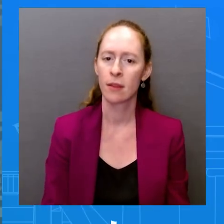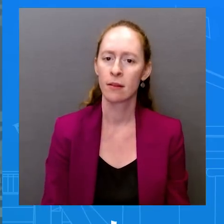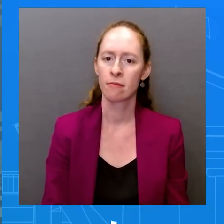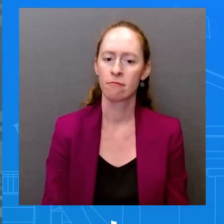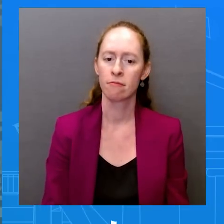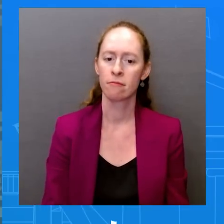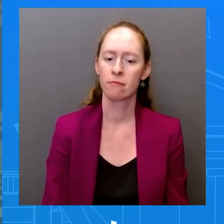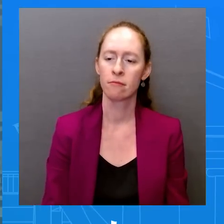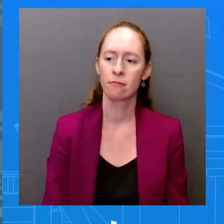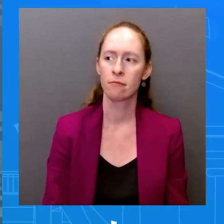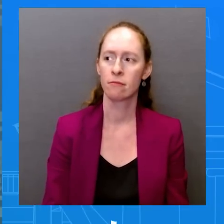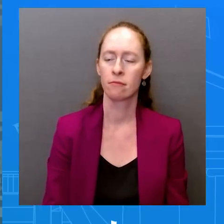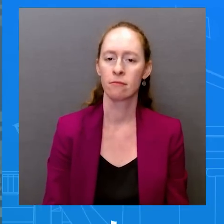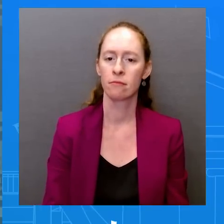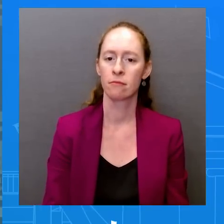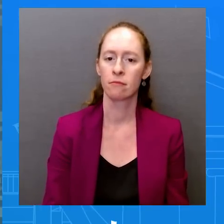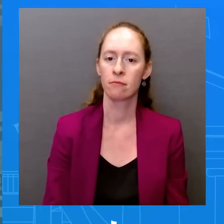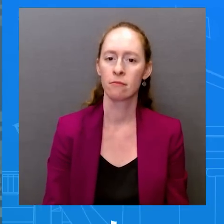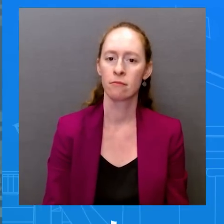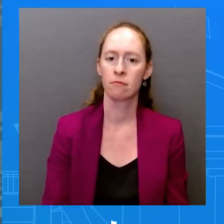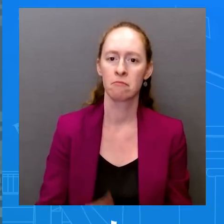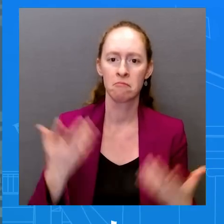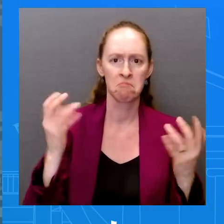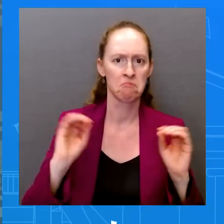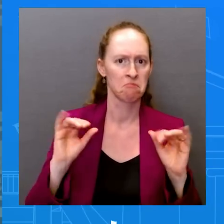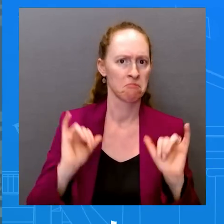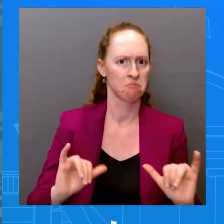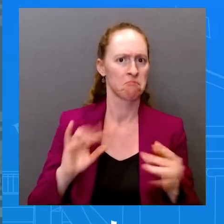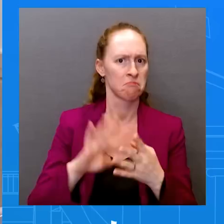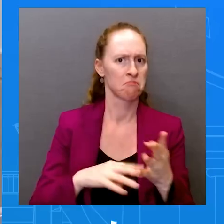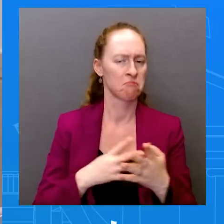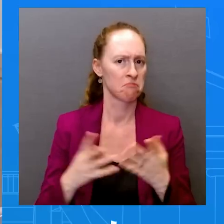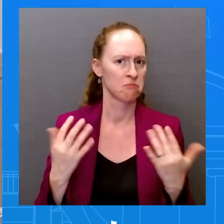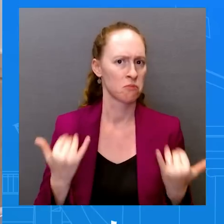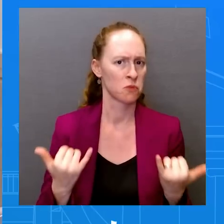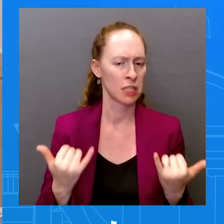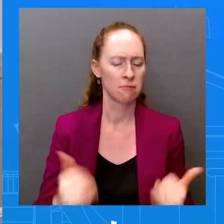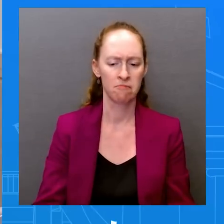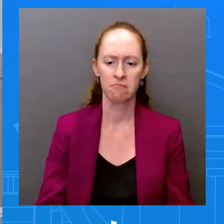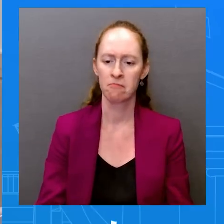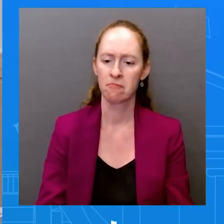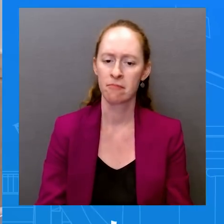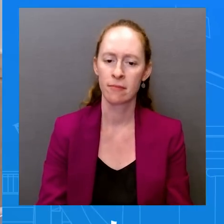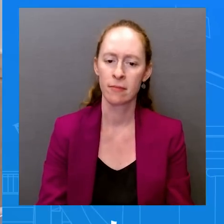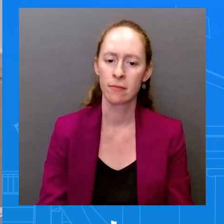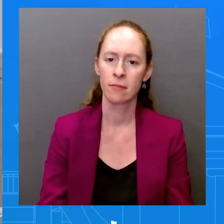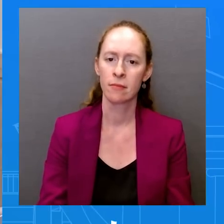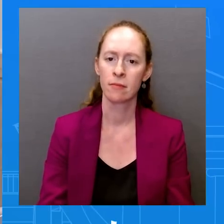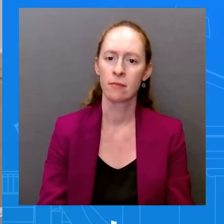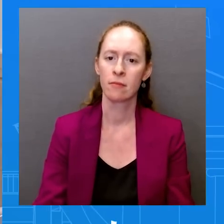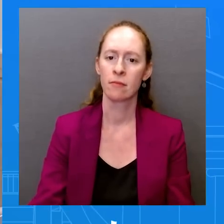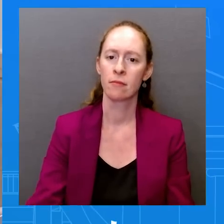that's changed at this time that I have to report from here. The Press: Understood. Let me ask you about an announcement that was made by another news outlet this week.